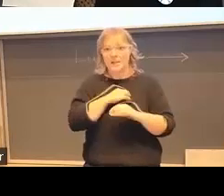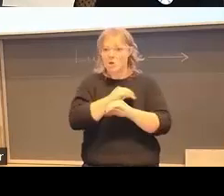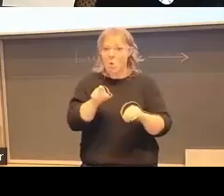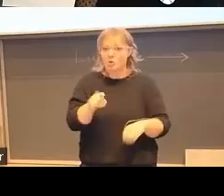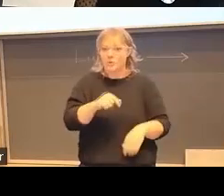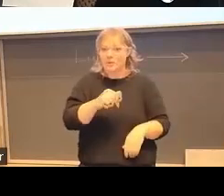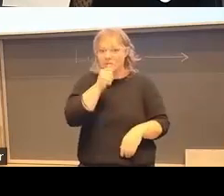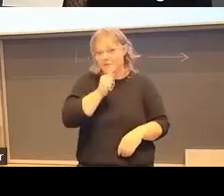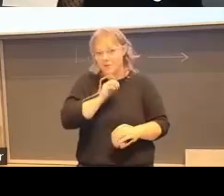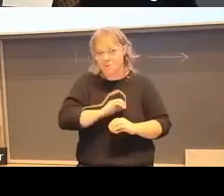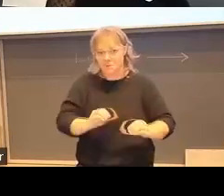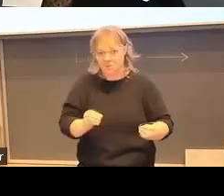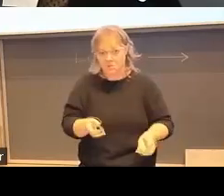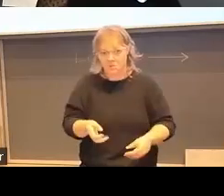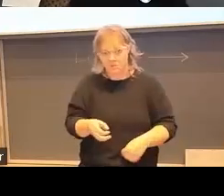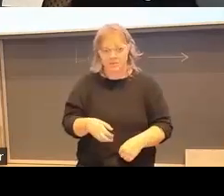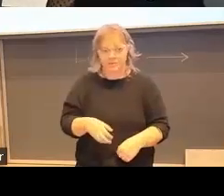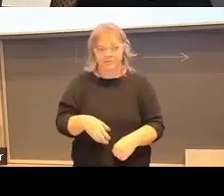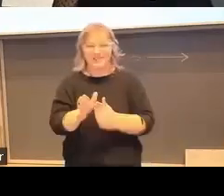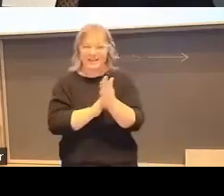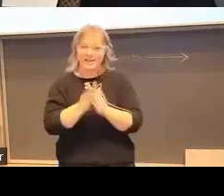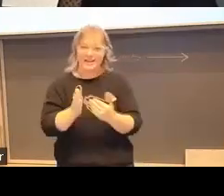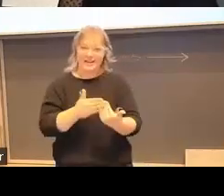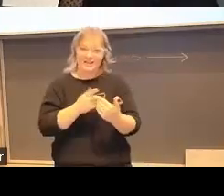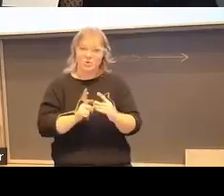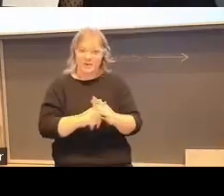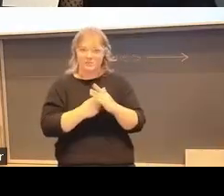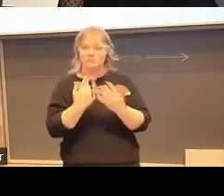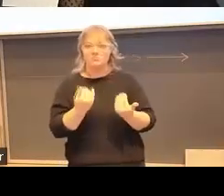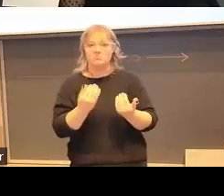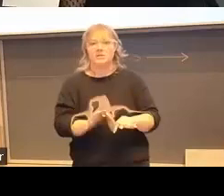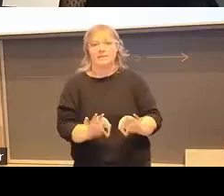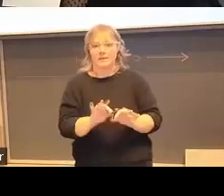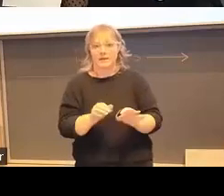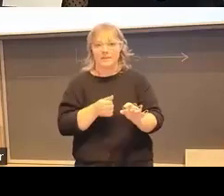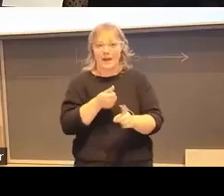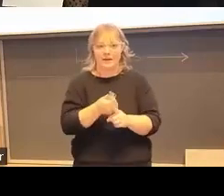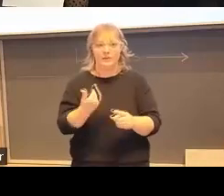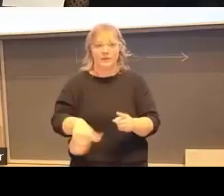initiatives were relatively easy to implement but with significant impact by 2015 we had introduced